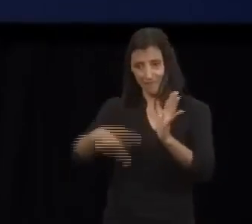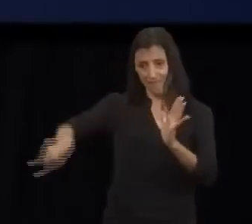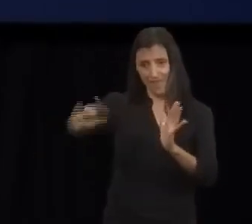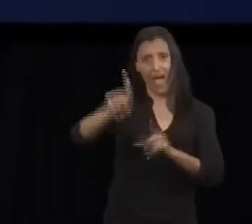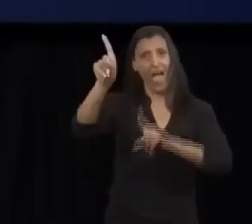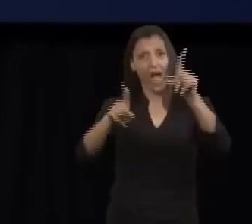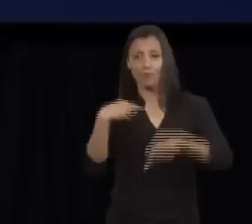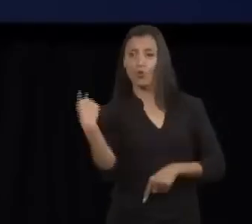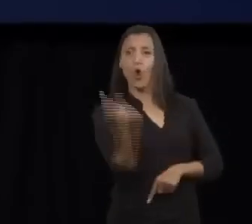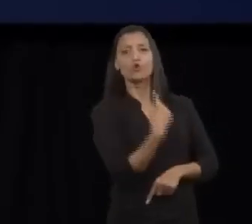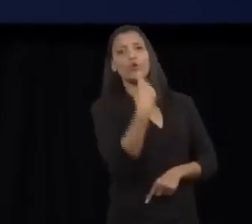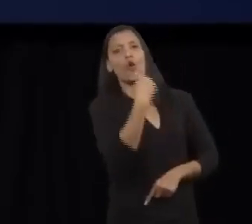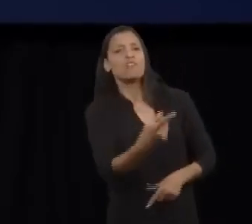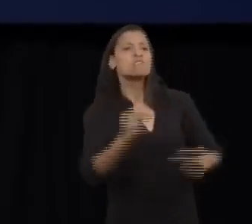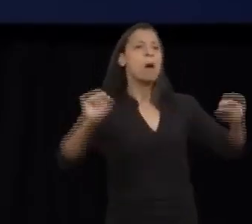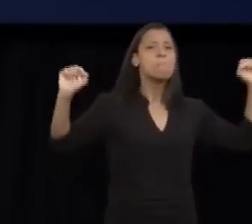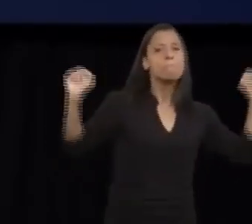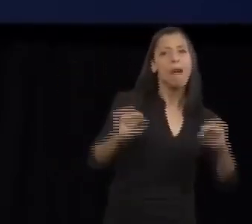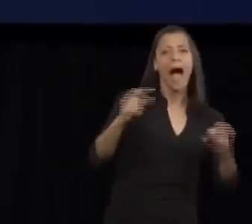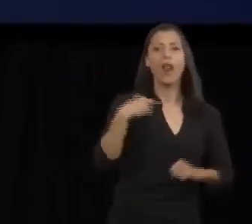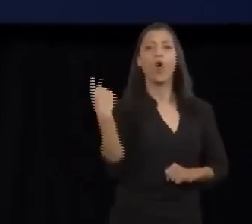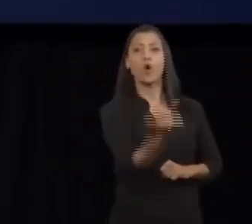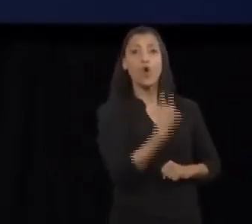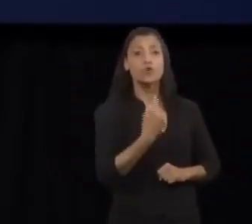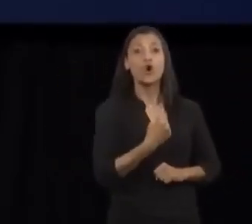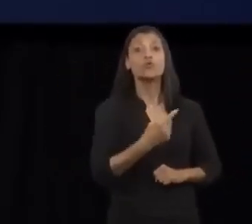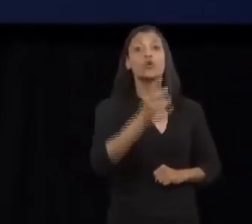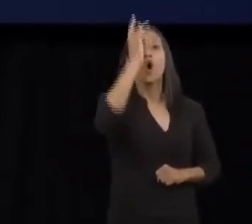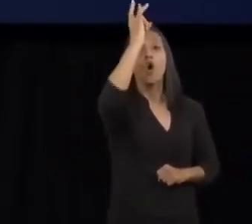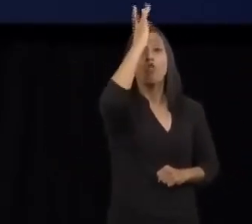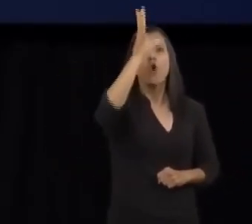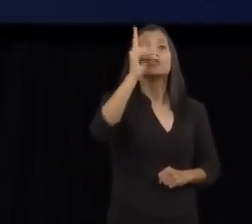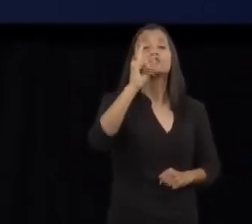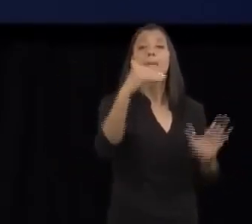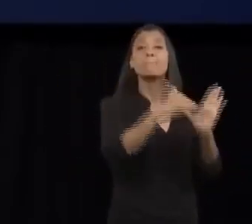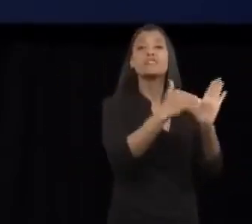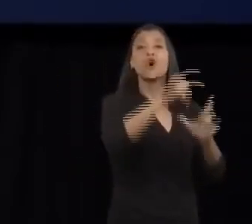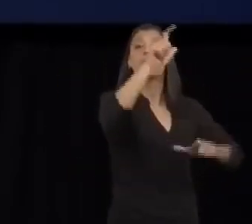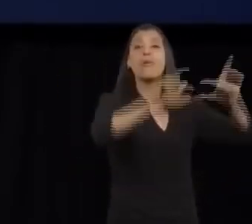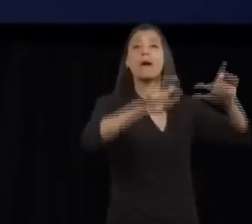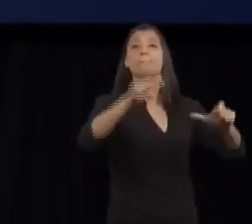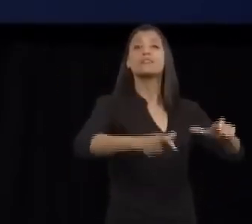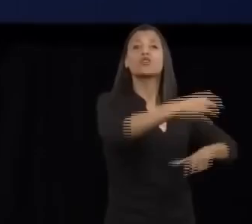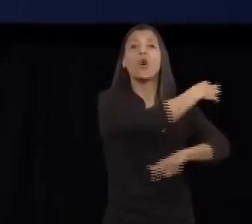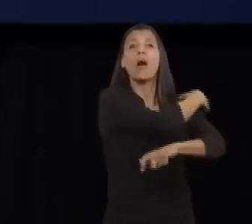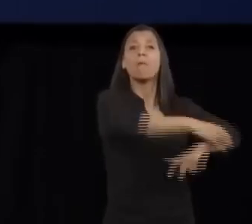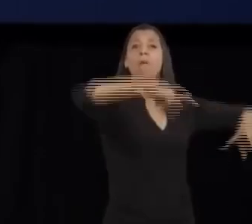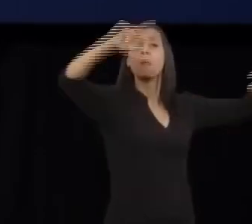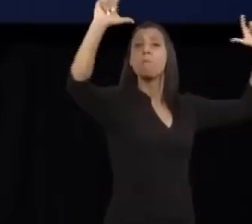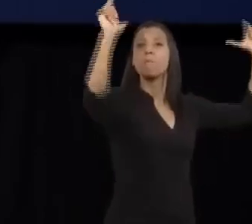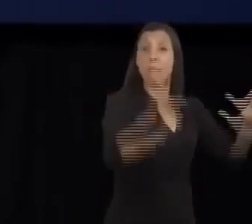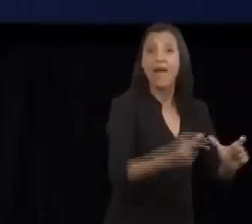took 12 million people out of poverty. Six million people who did not eat today do eat.